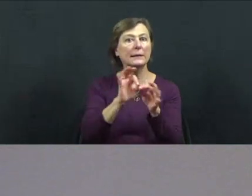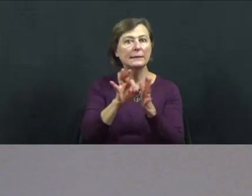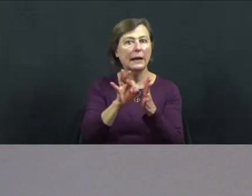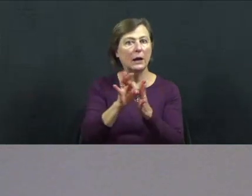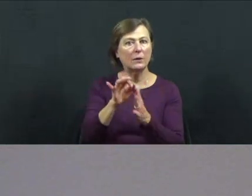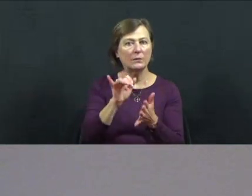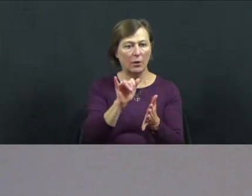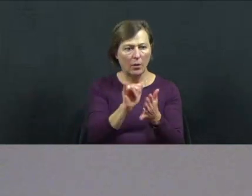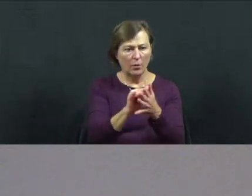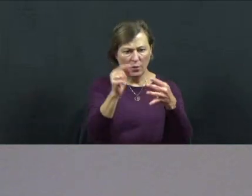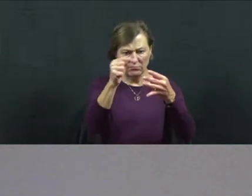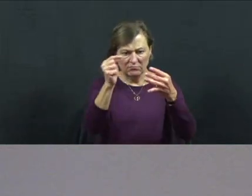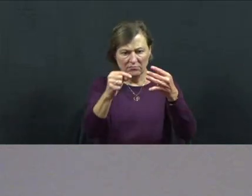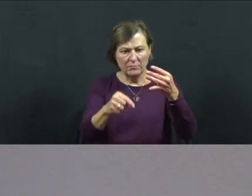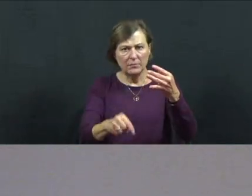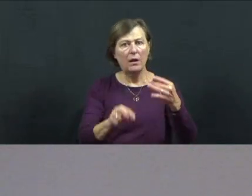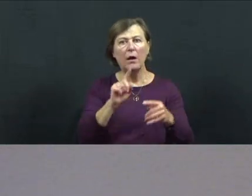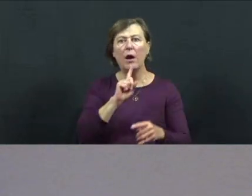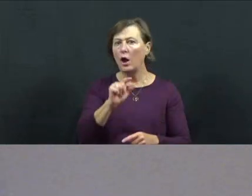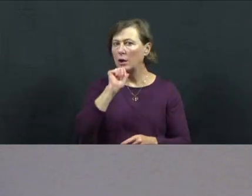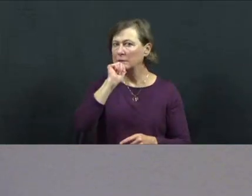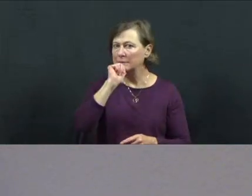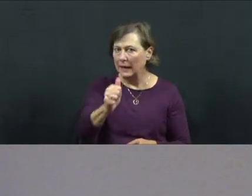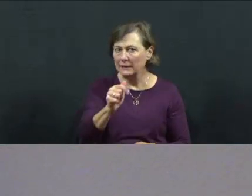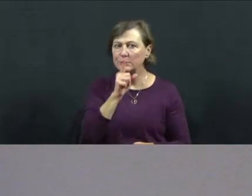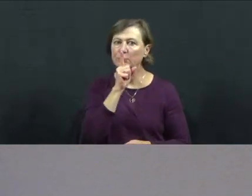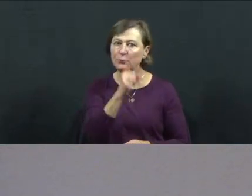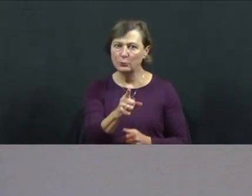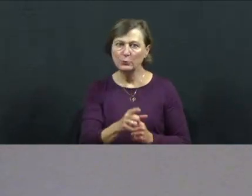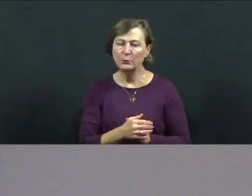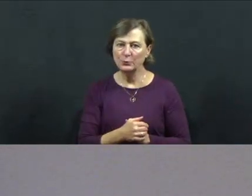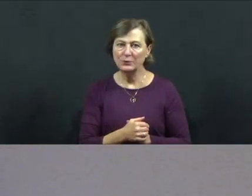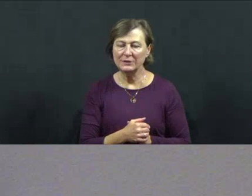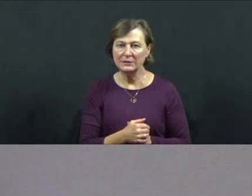undeniably untrue. And I know,